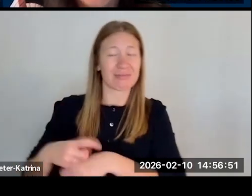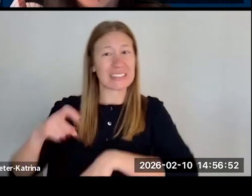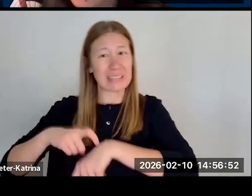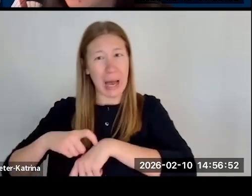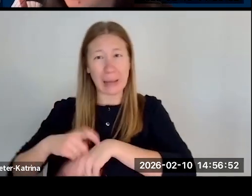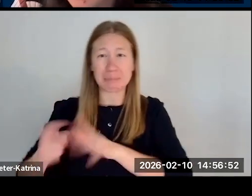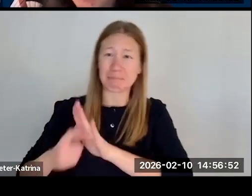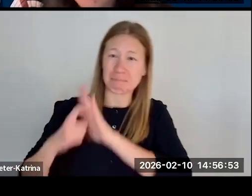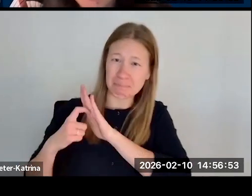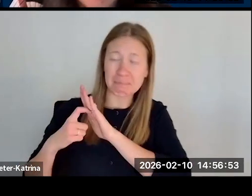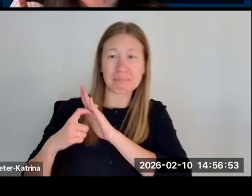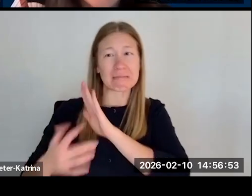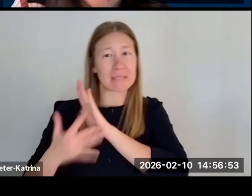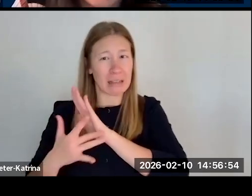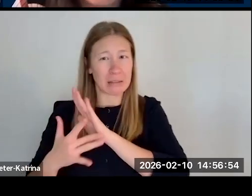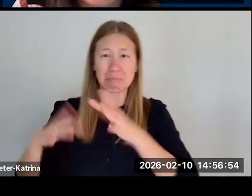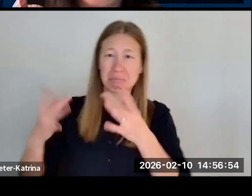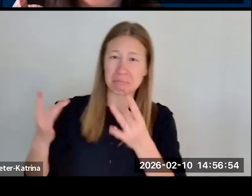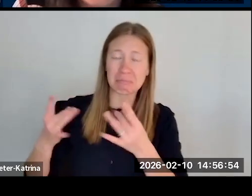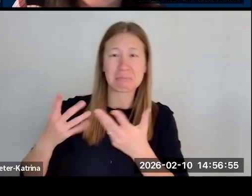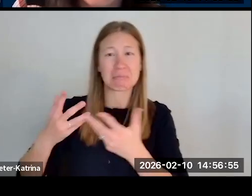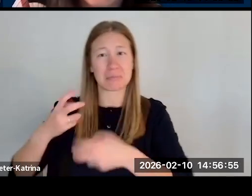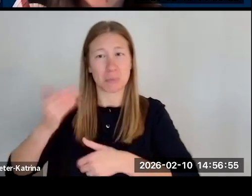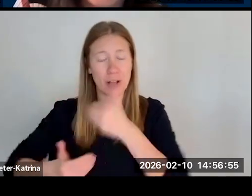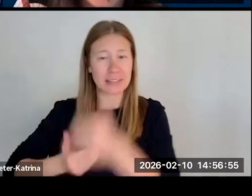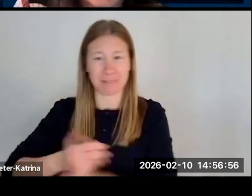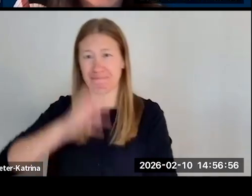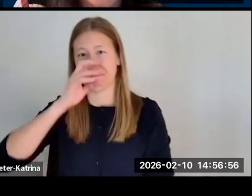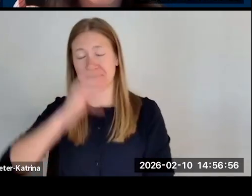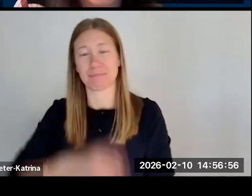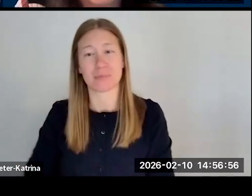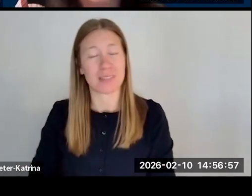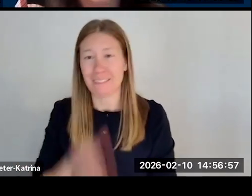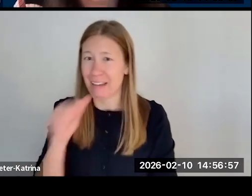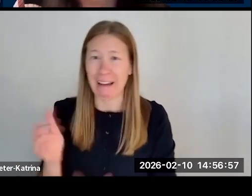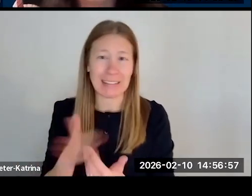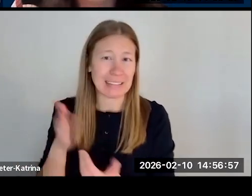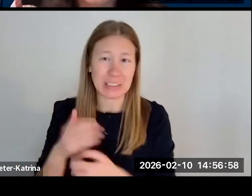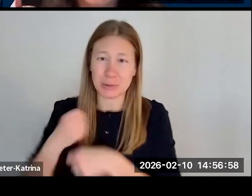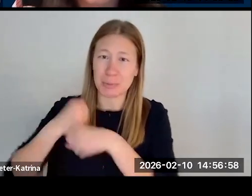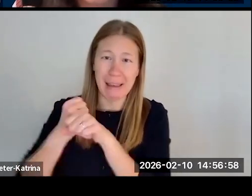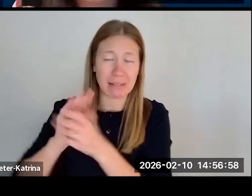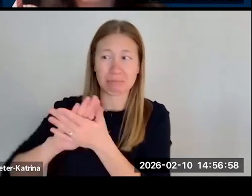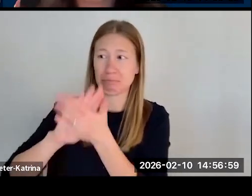They are not easy to make accessible, and so we generally recommend avoiding use of PDFs